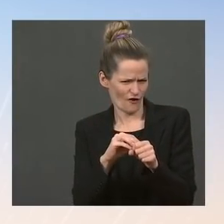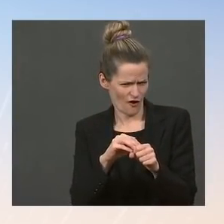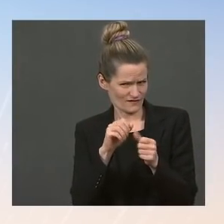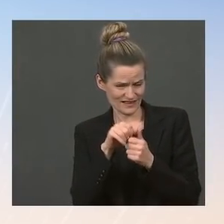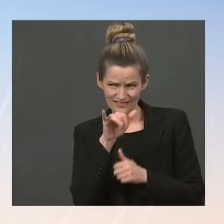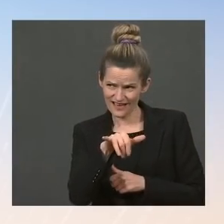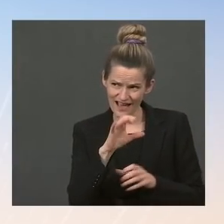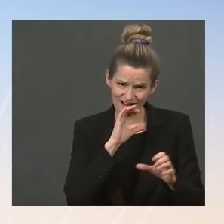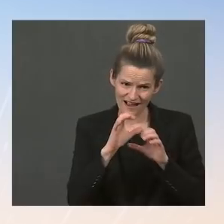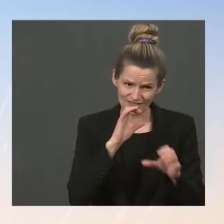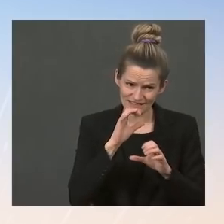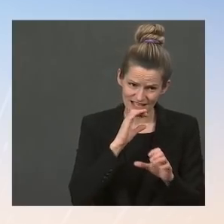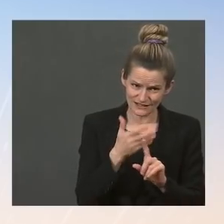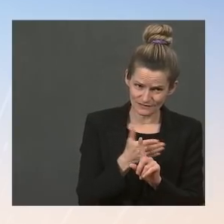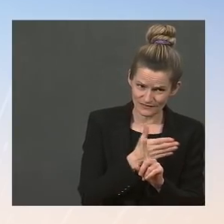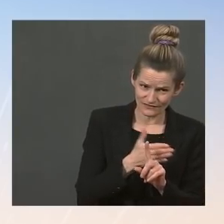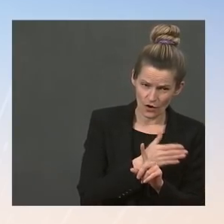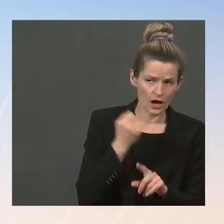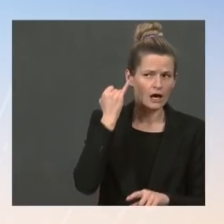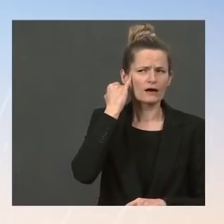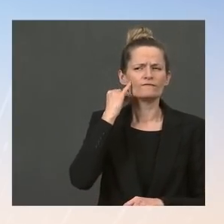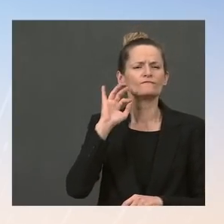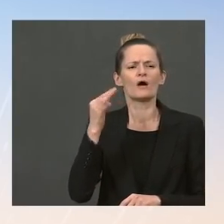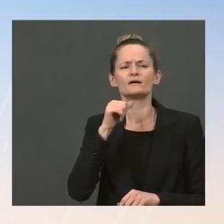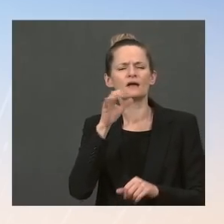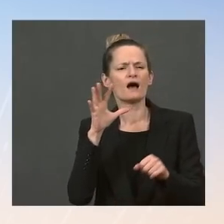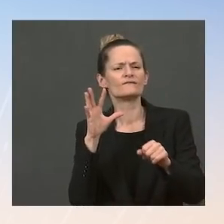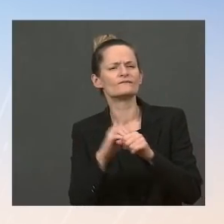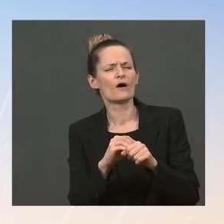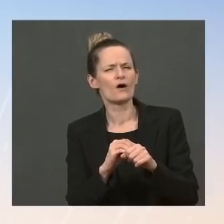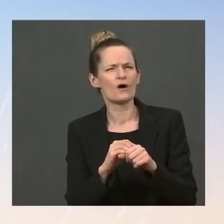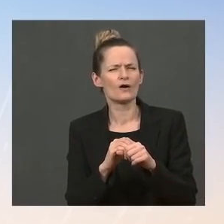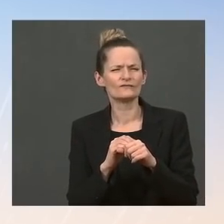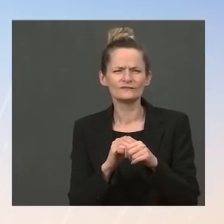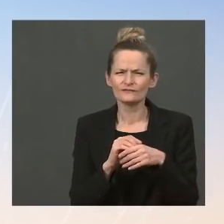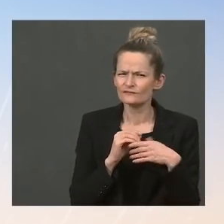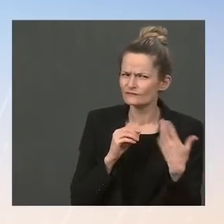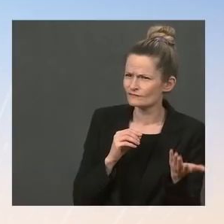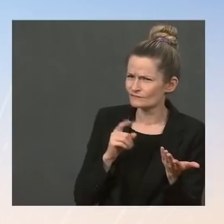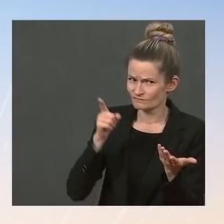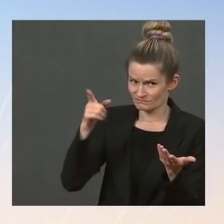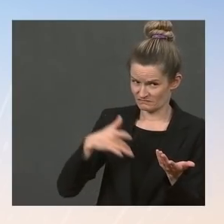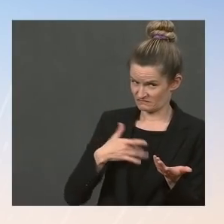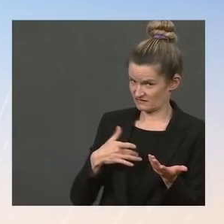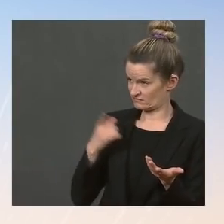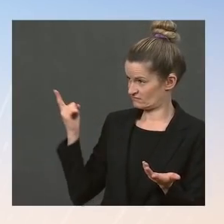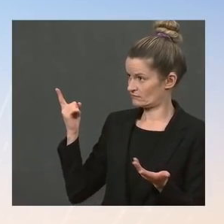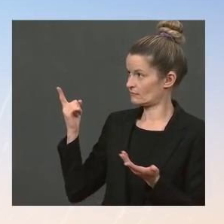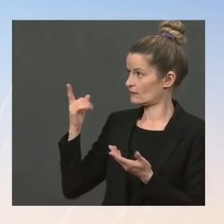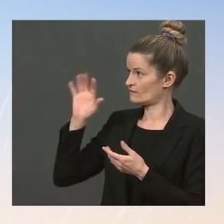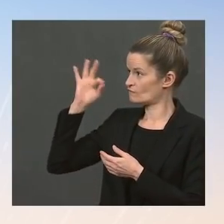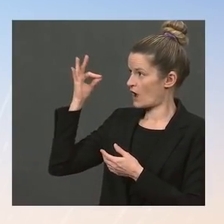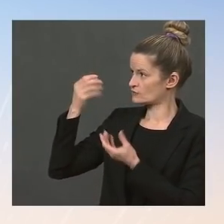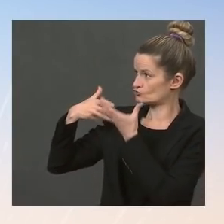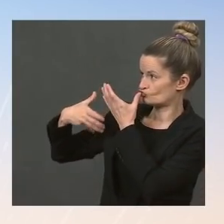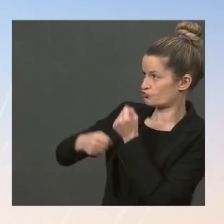And if they weren't, was that, sort of -- has there been a loss of trust because of that? Ms. Psaki: Well, you know, senior administration officials